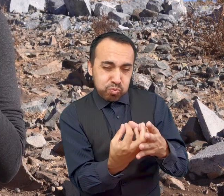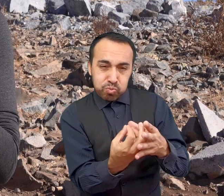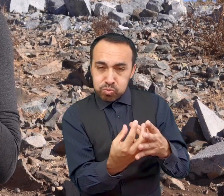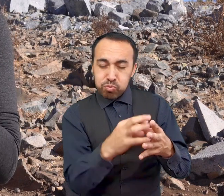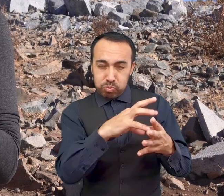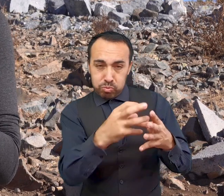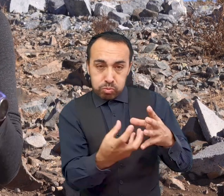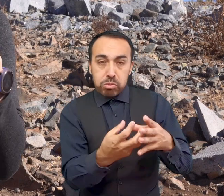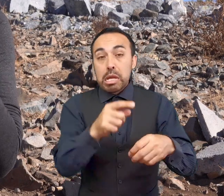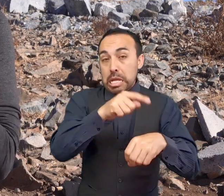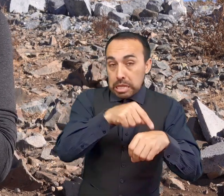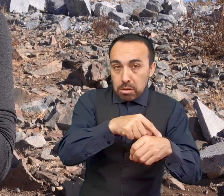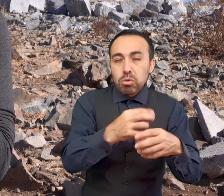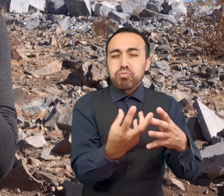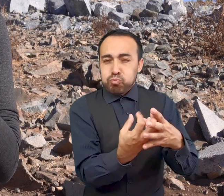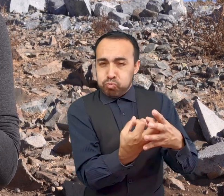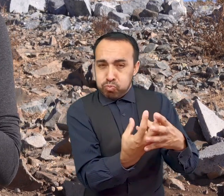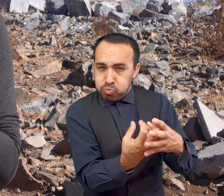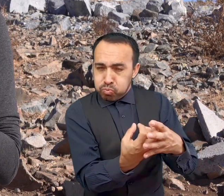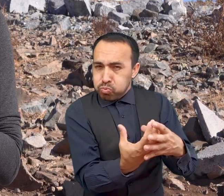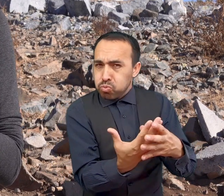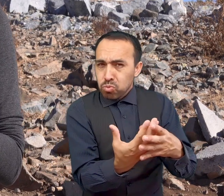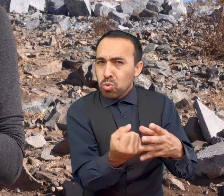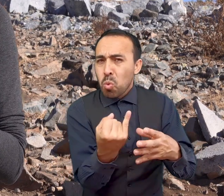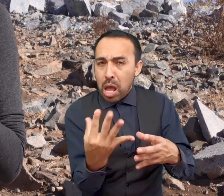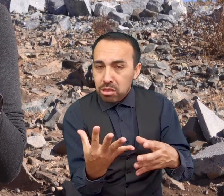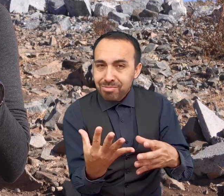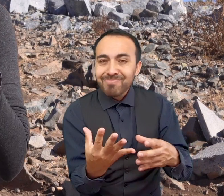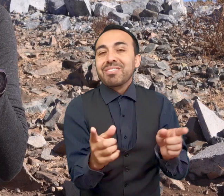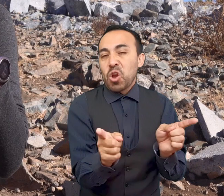inert carbon core begins to contract and increase in temperature.